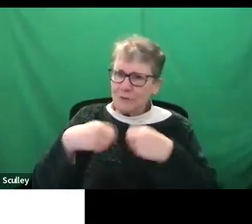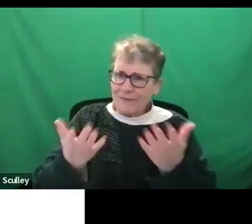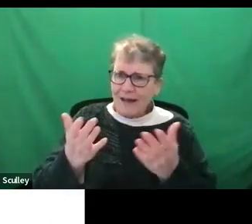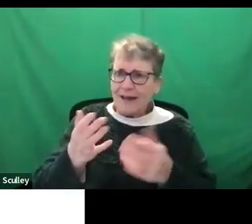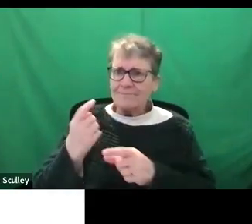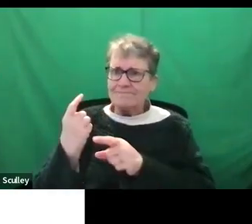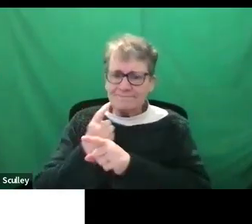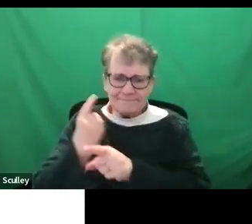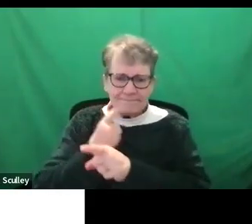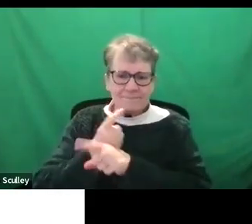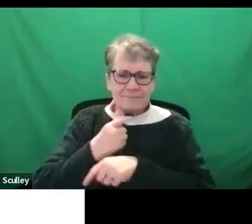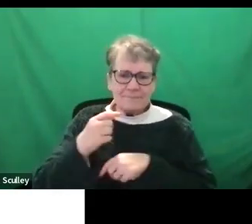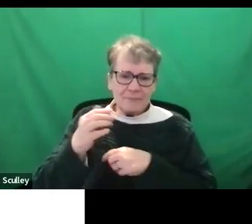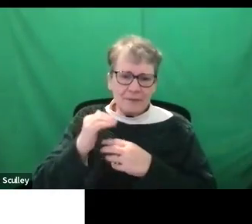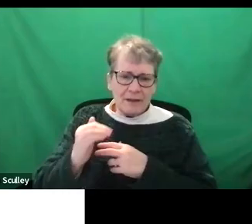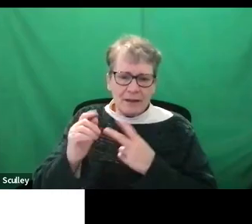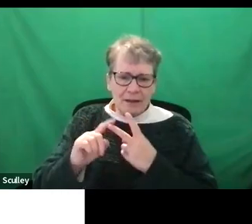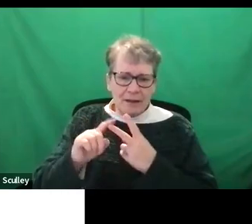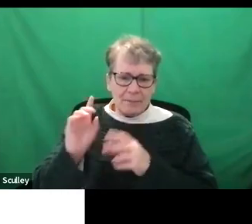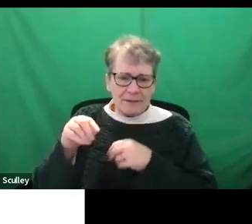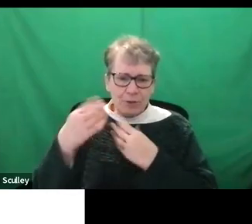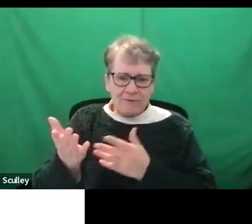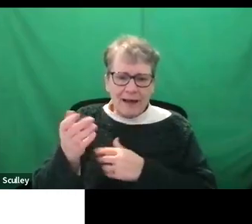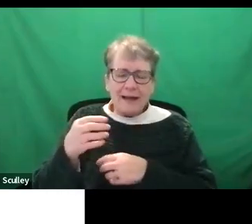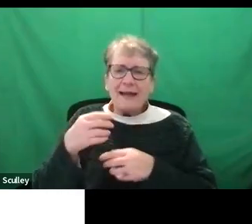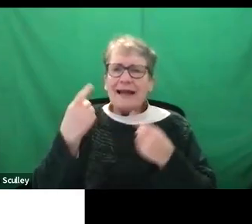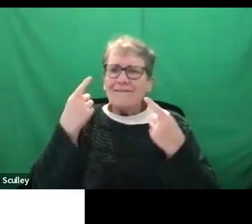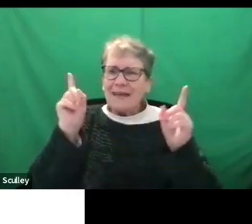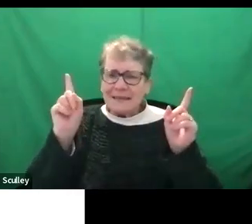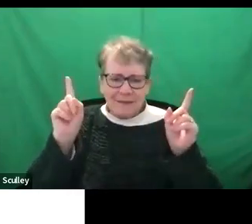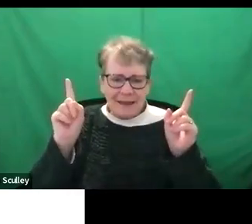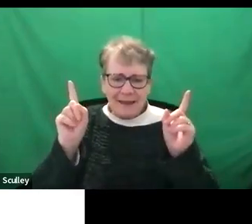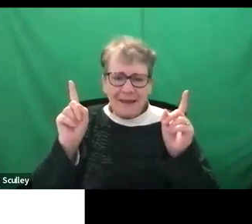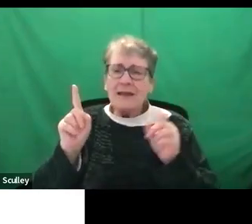The purpose of this presentation is to explore how social workers can